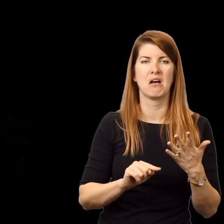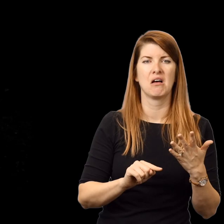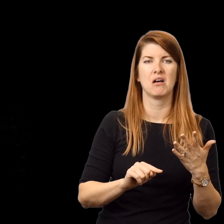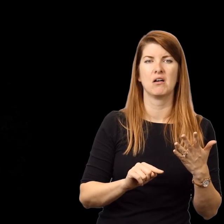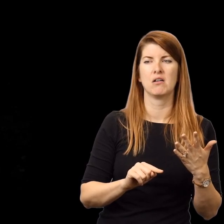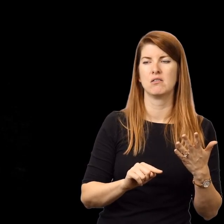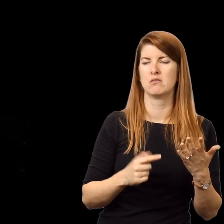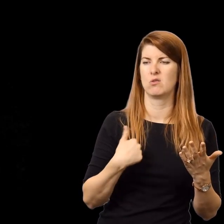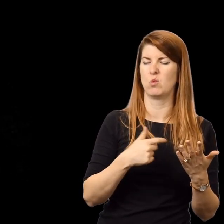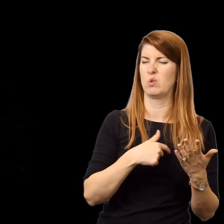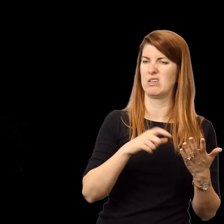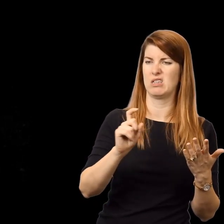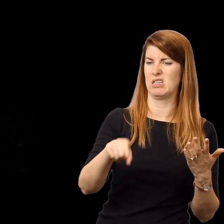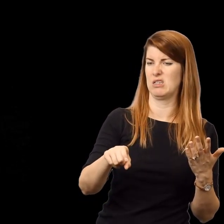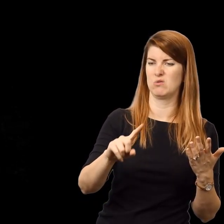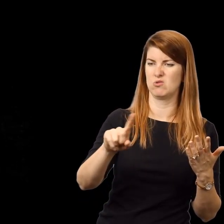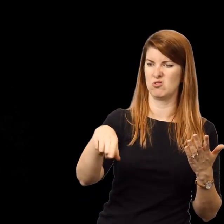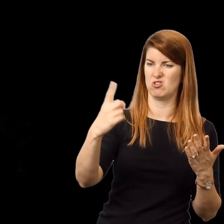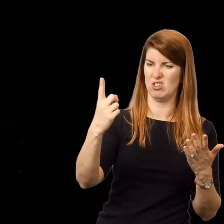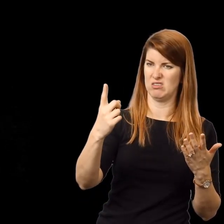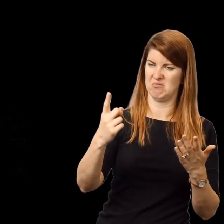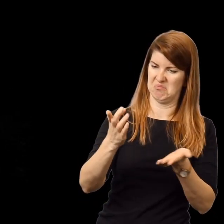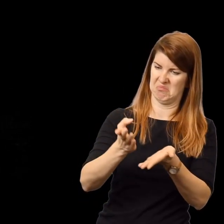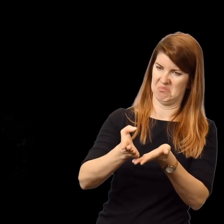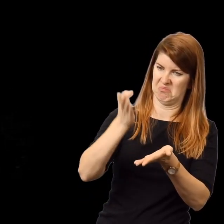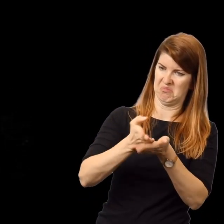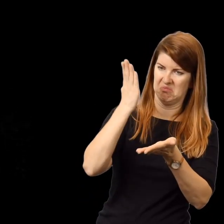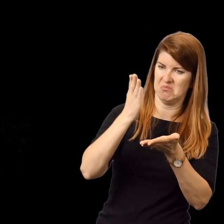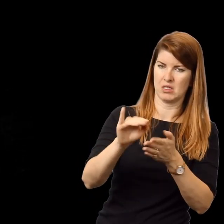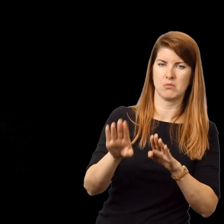that we need to just break the behavior in the child.